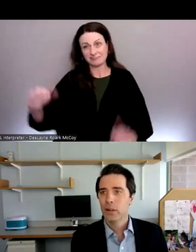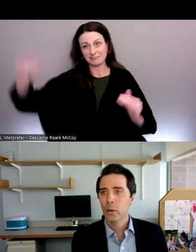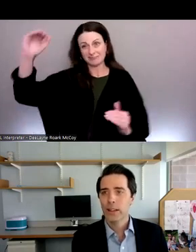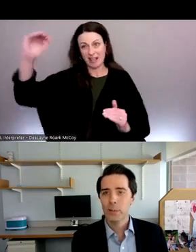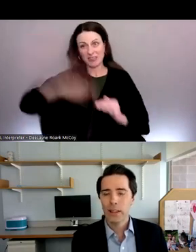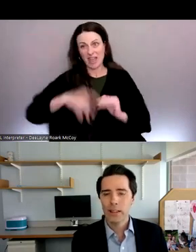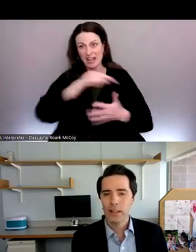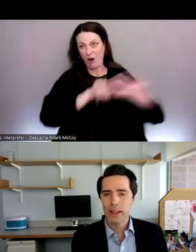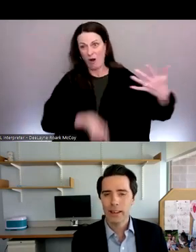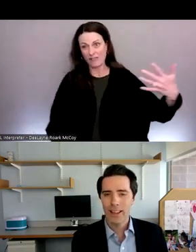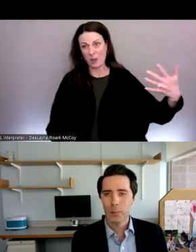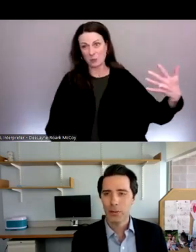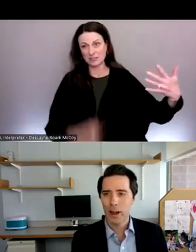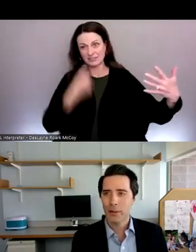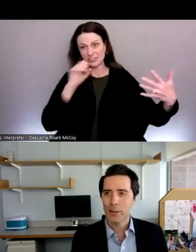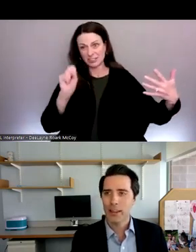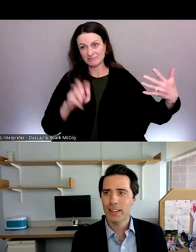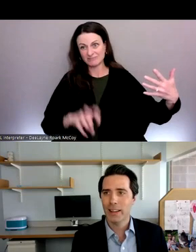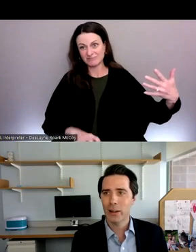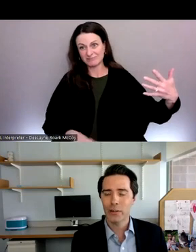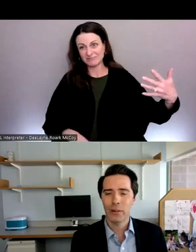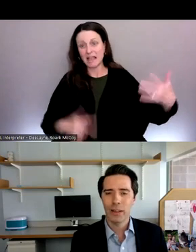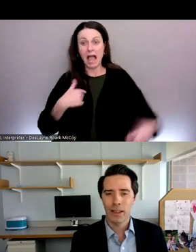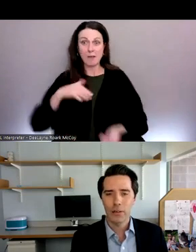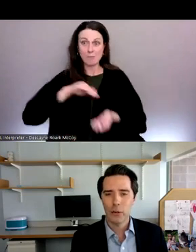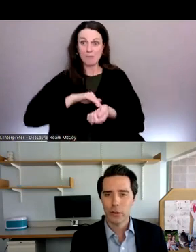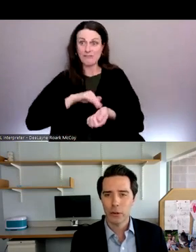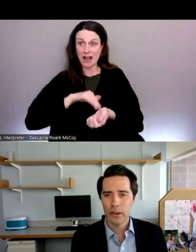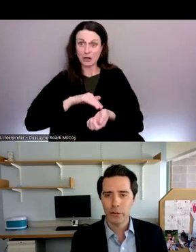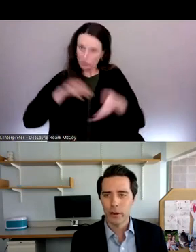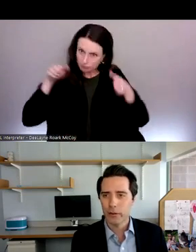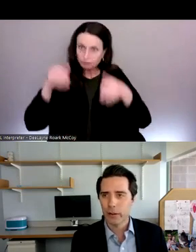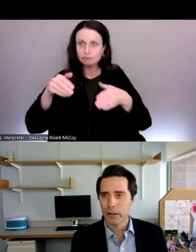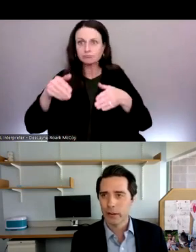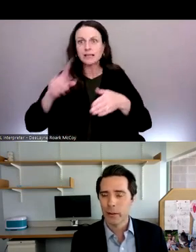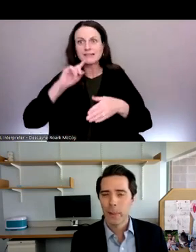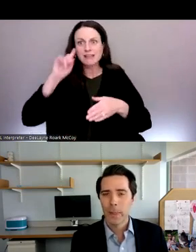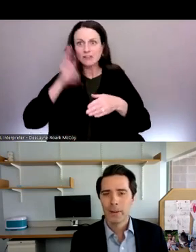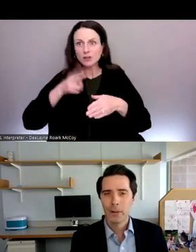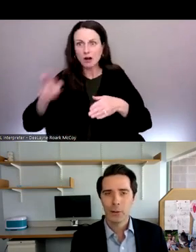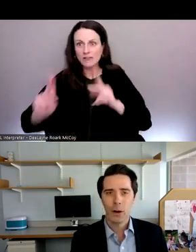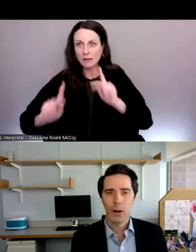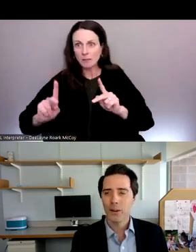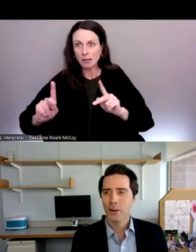so what this means is that as a provider taking care of individuals who are deaf